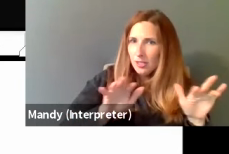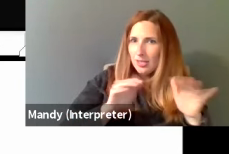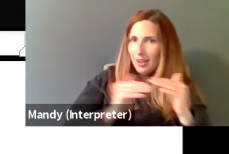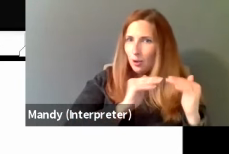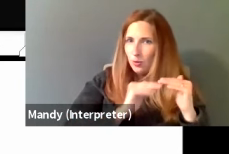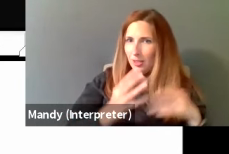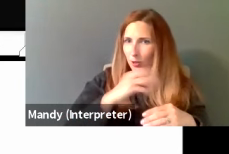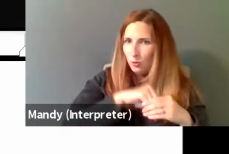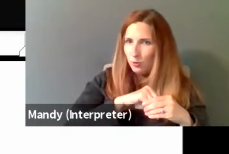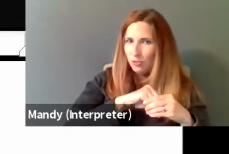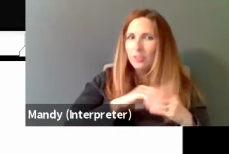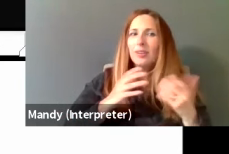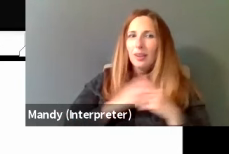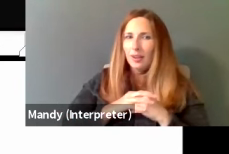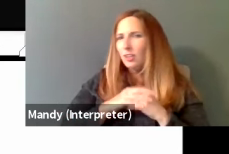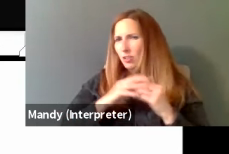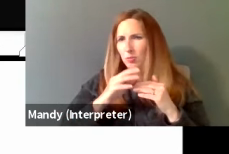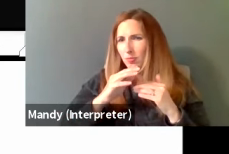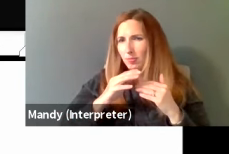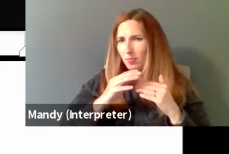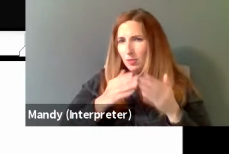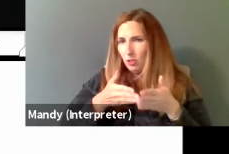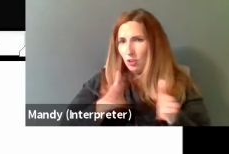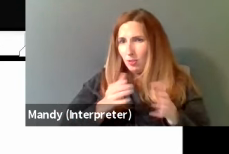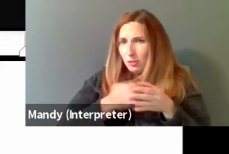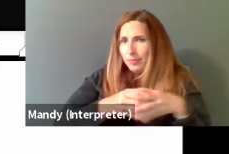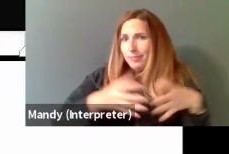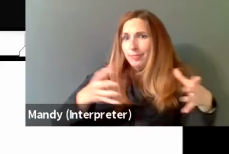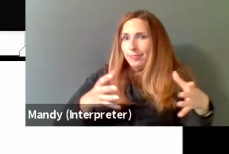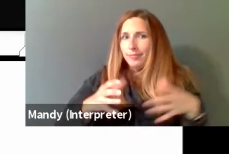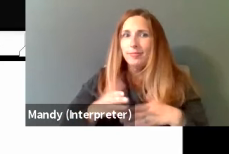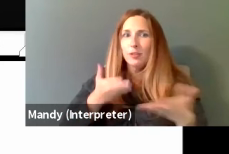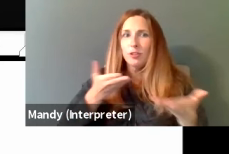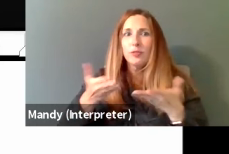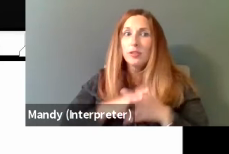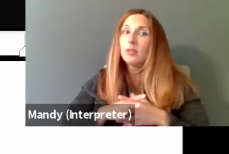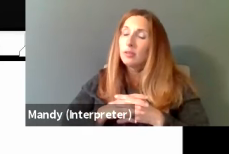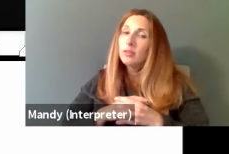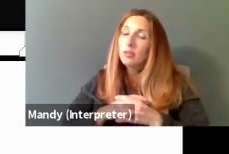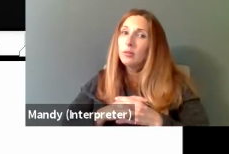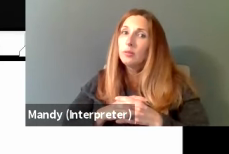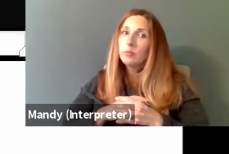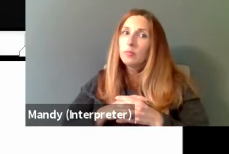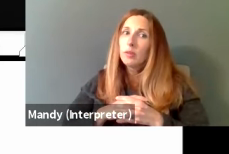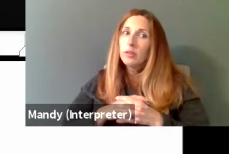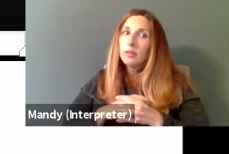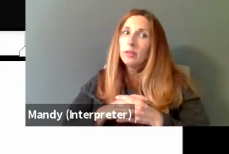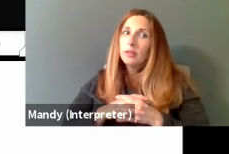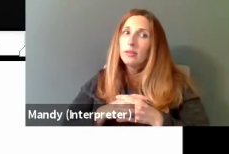just program building in general. So use this as a listing of your minimum